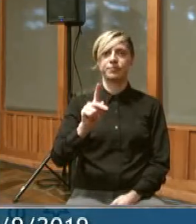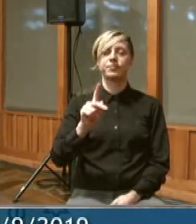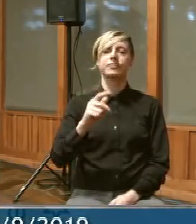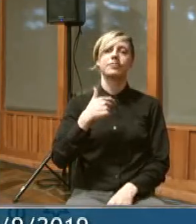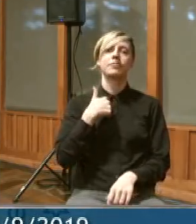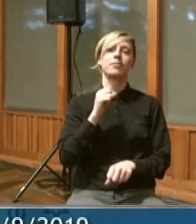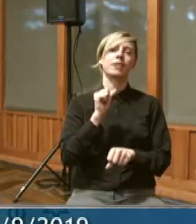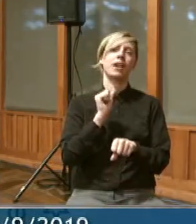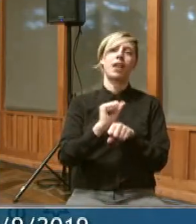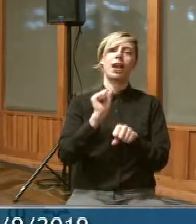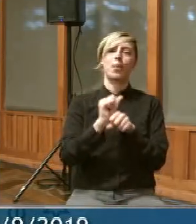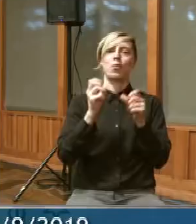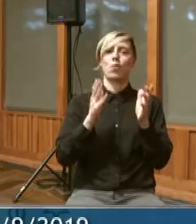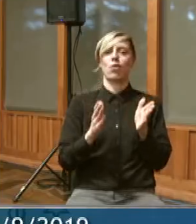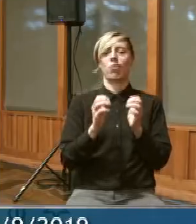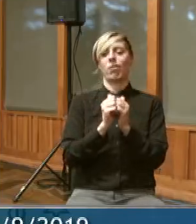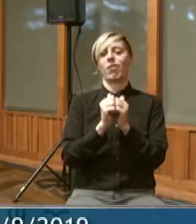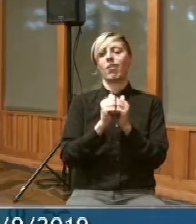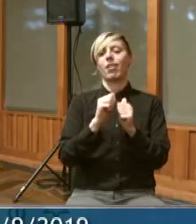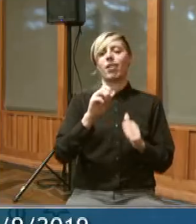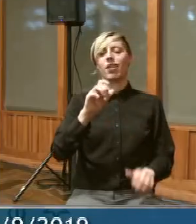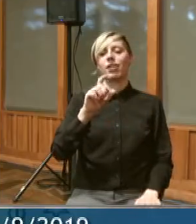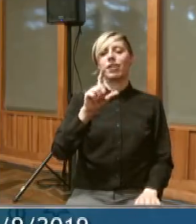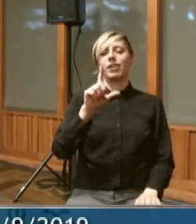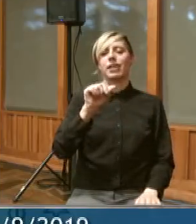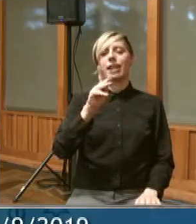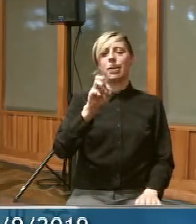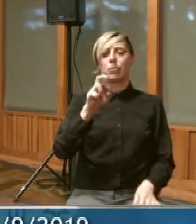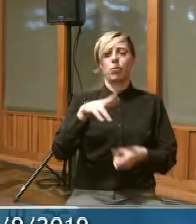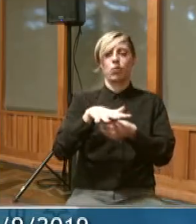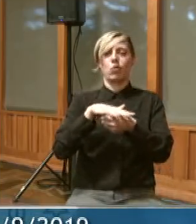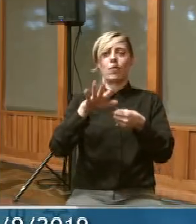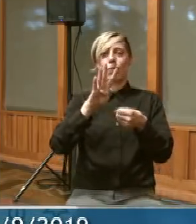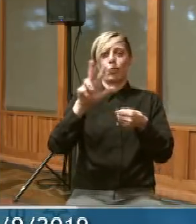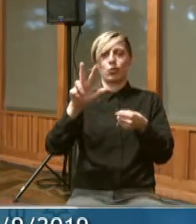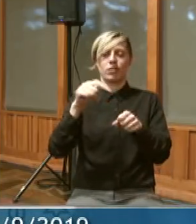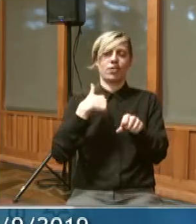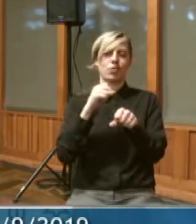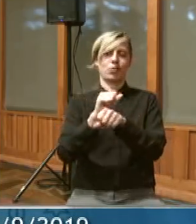I'M NICK.